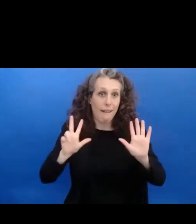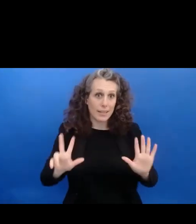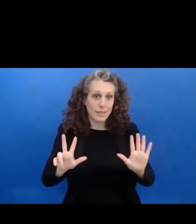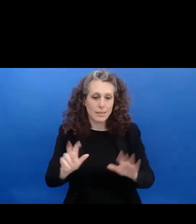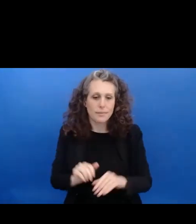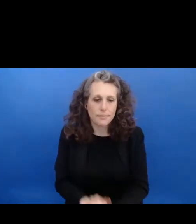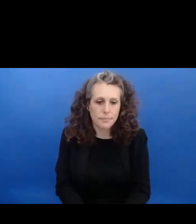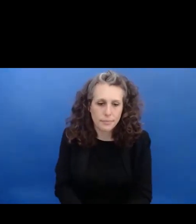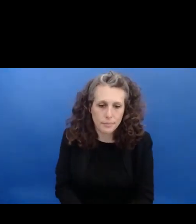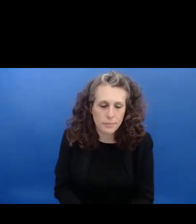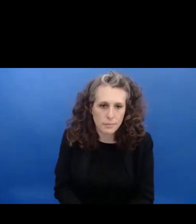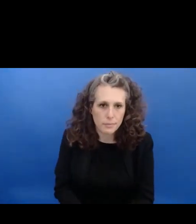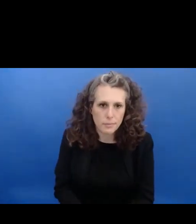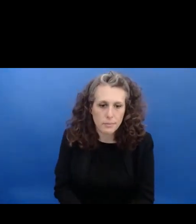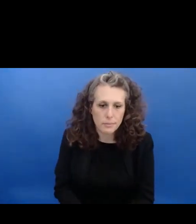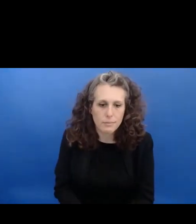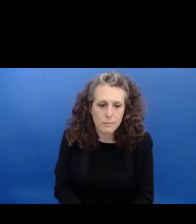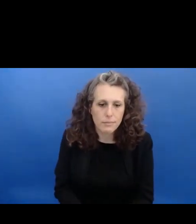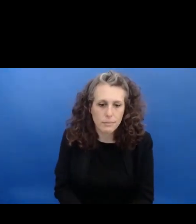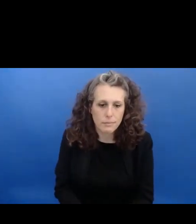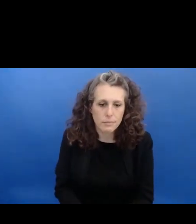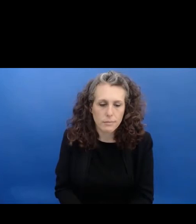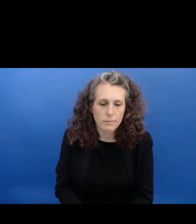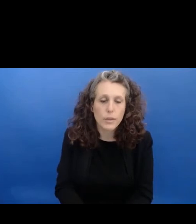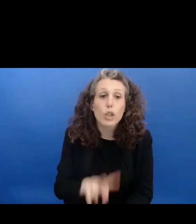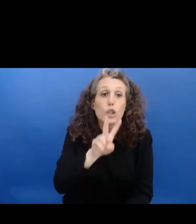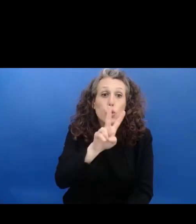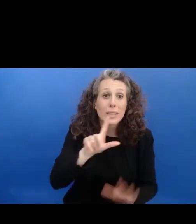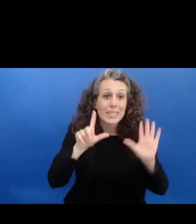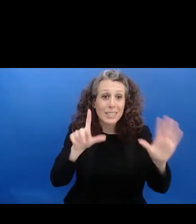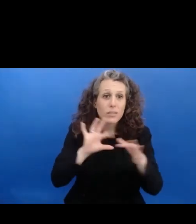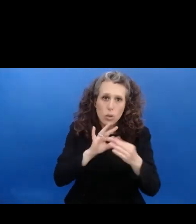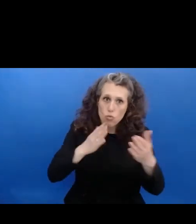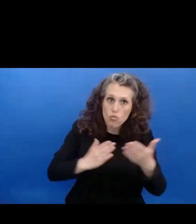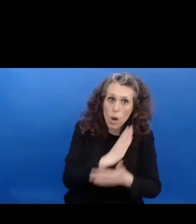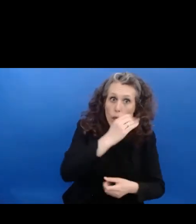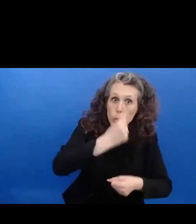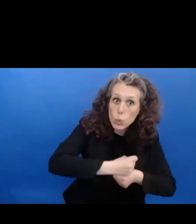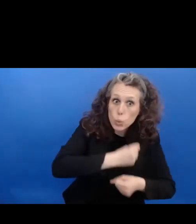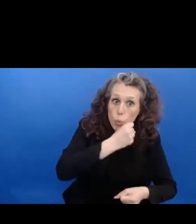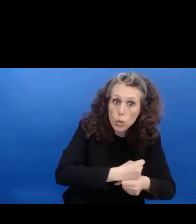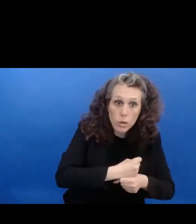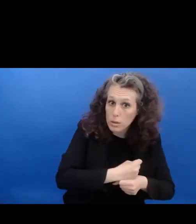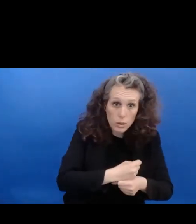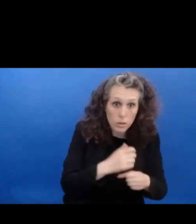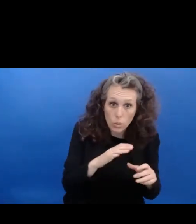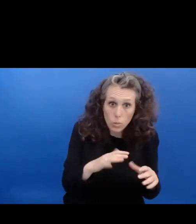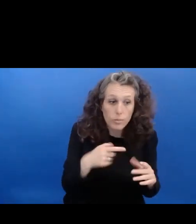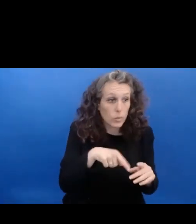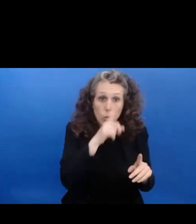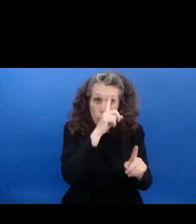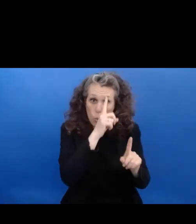of the crpd defines the right to work employment programming that aims to fulfill article 27